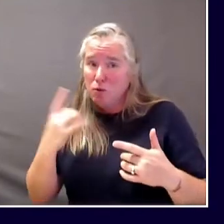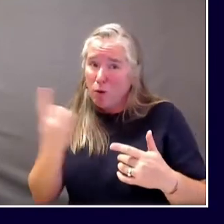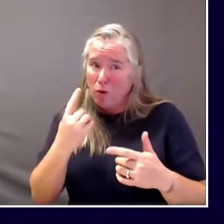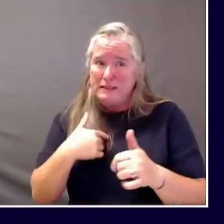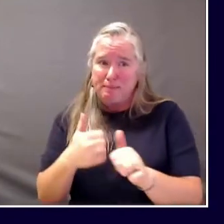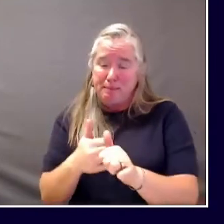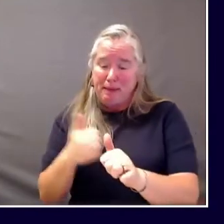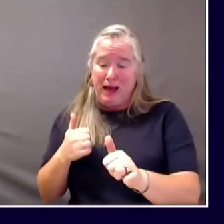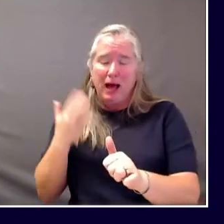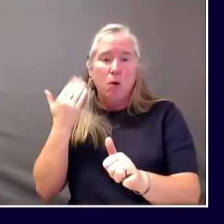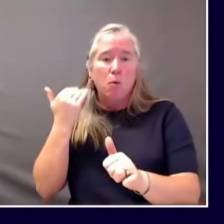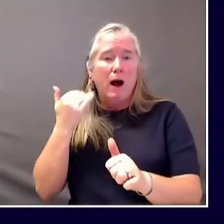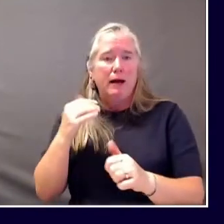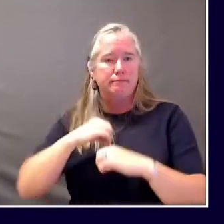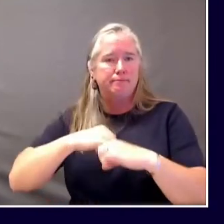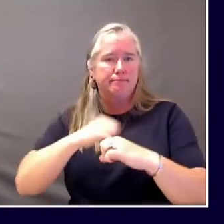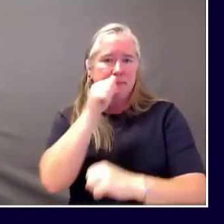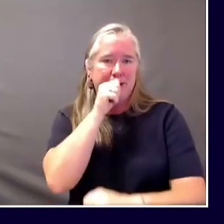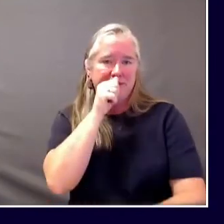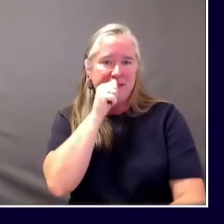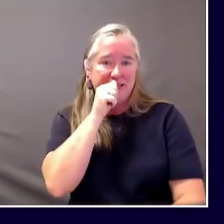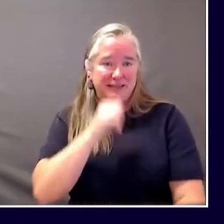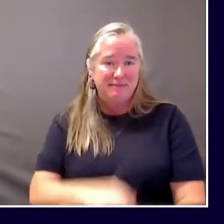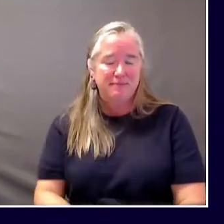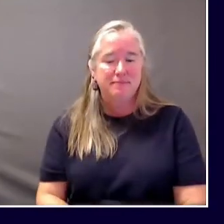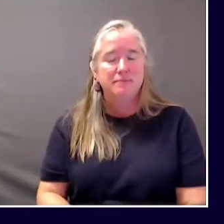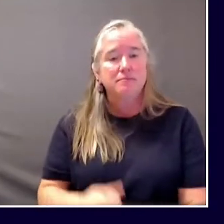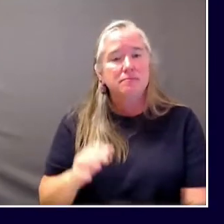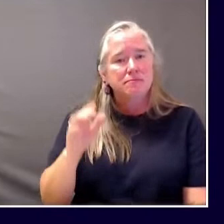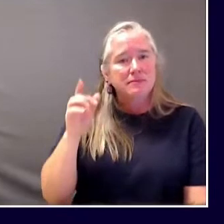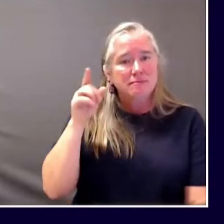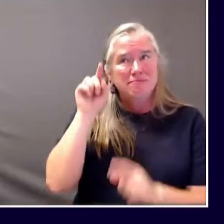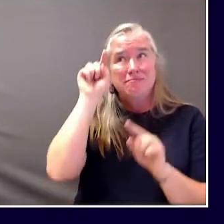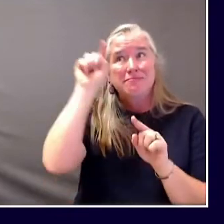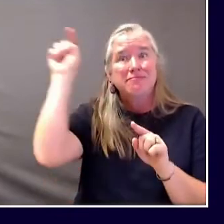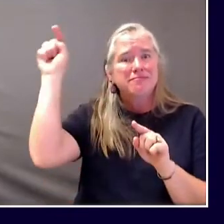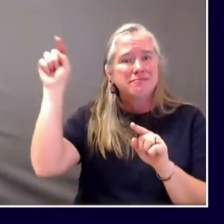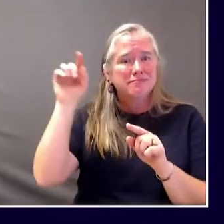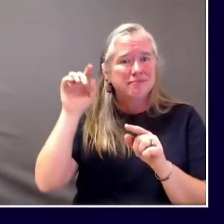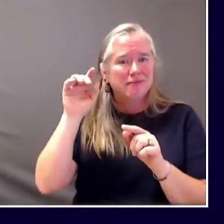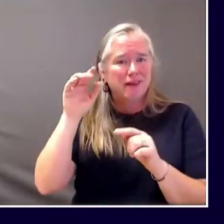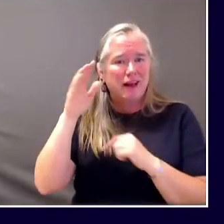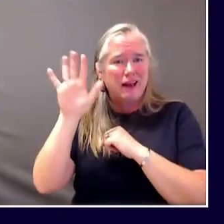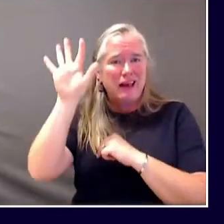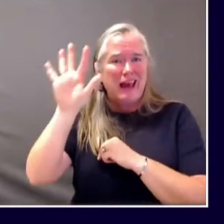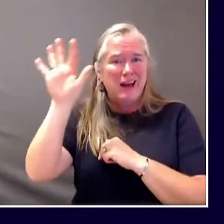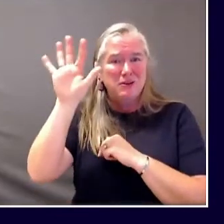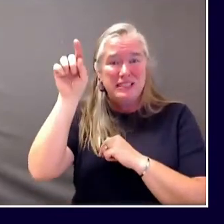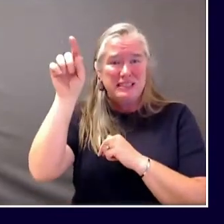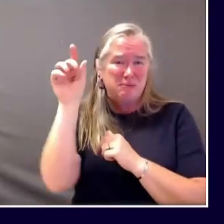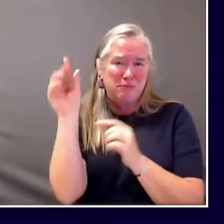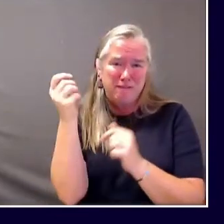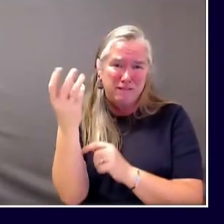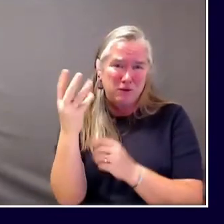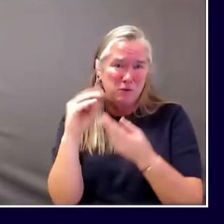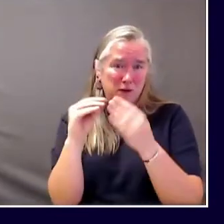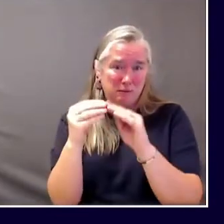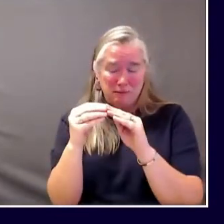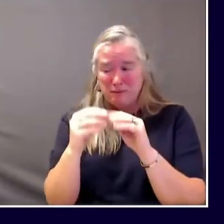space out any updates if the numbers are small so that any